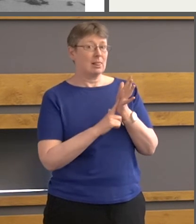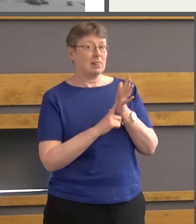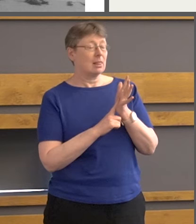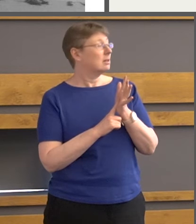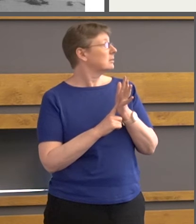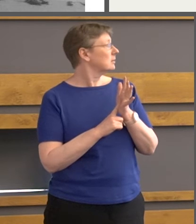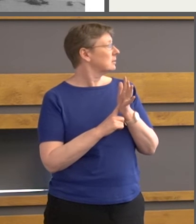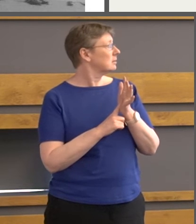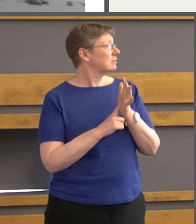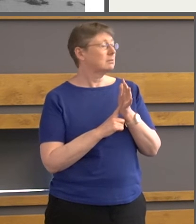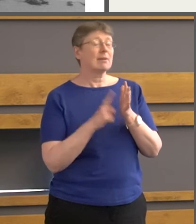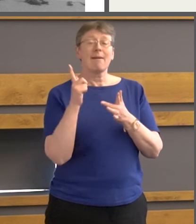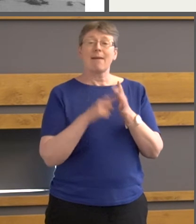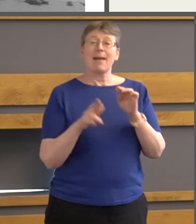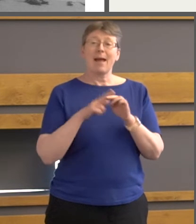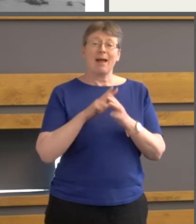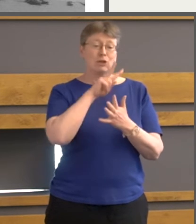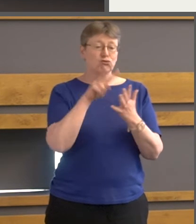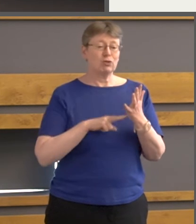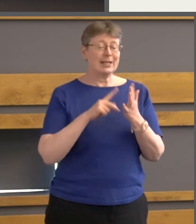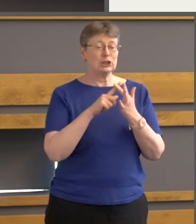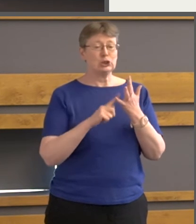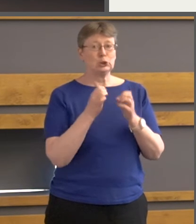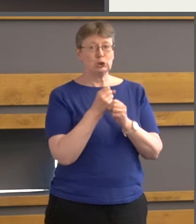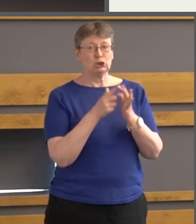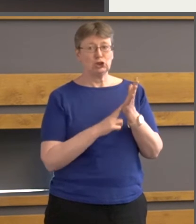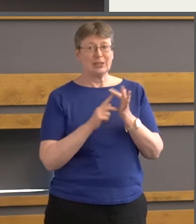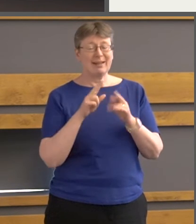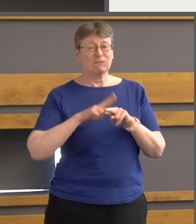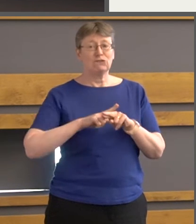if you have read Eugenie Fraser's book, "Home and the Hooghly,"